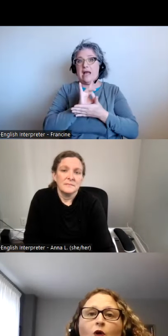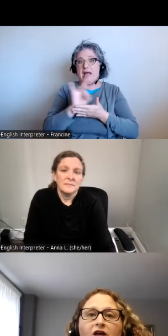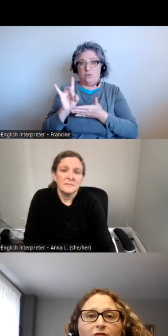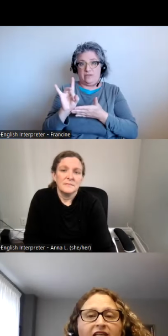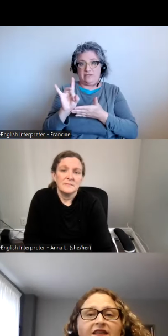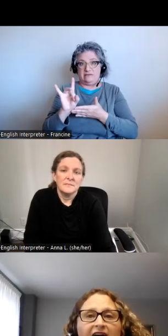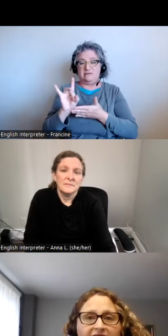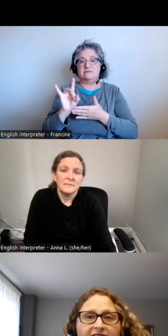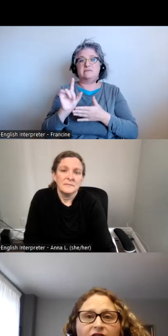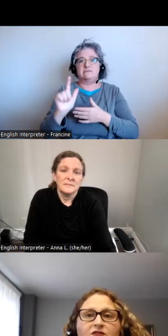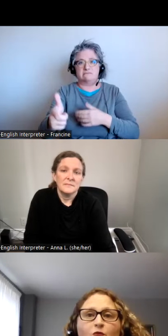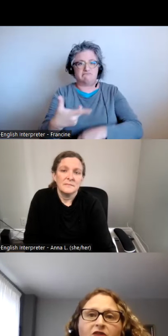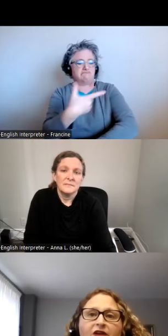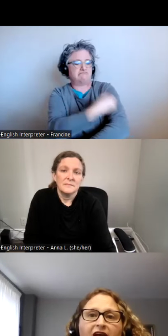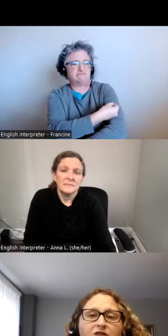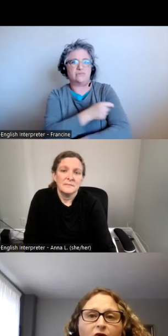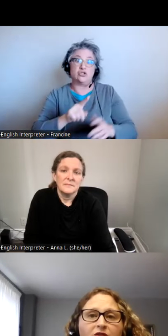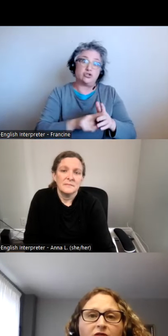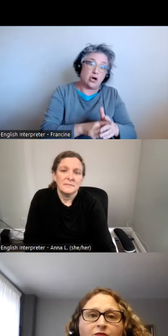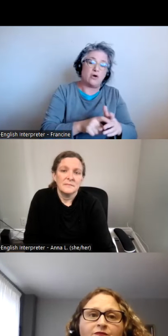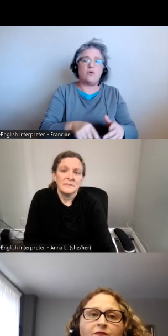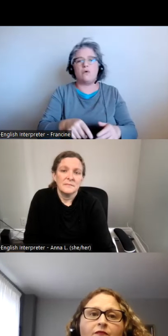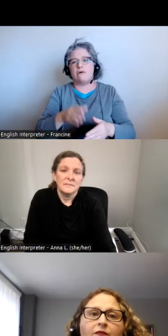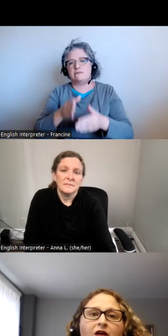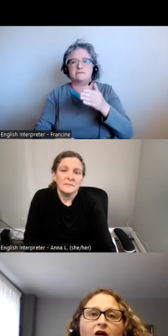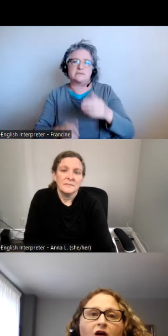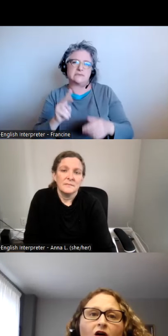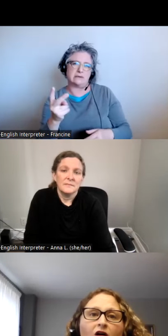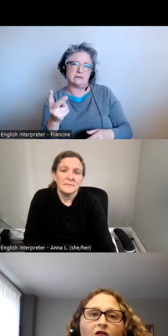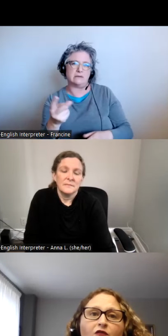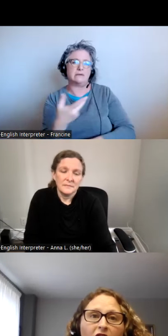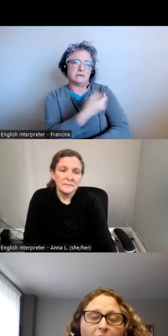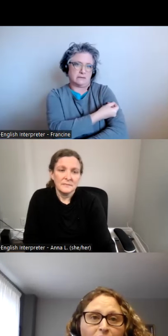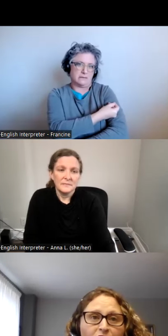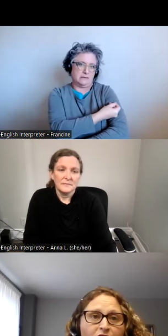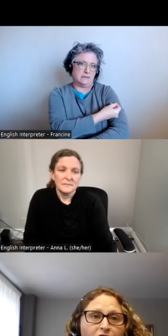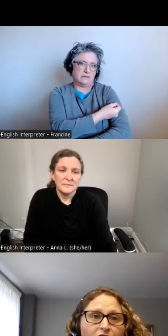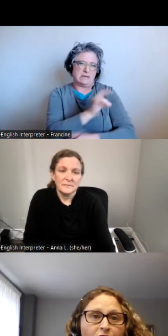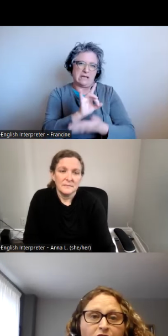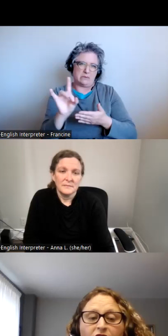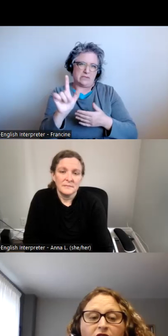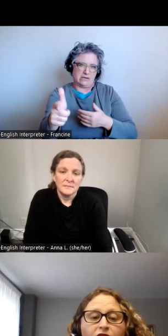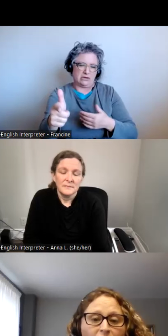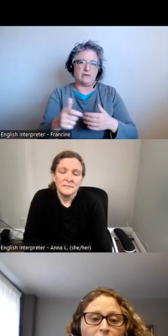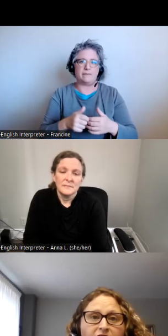is to wait eight woke from infection to start or complete